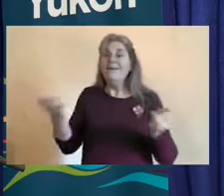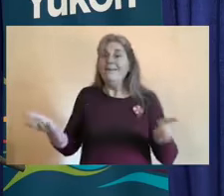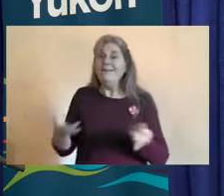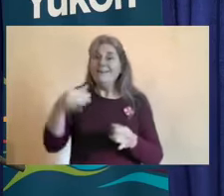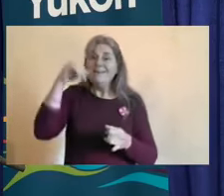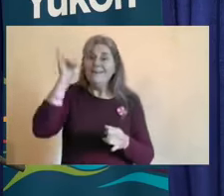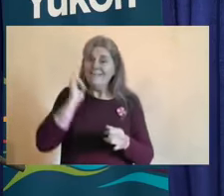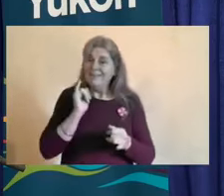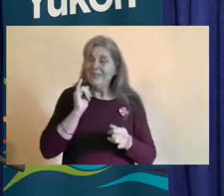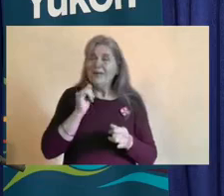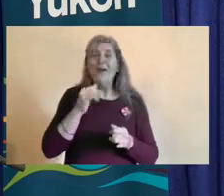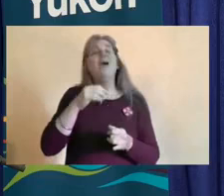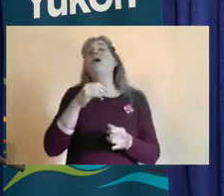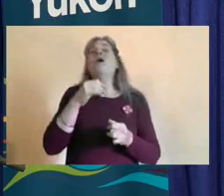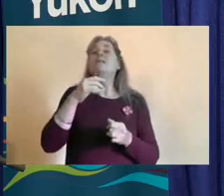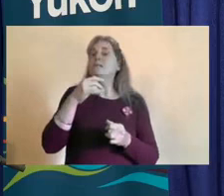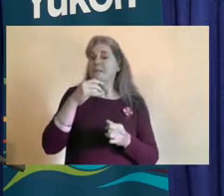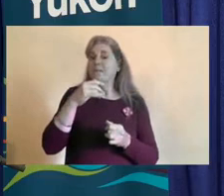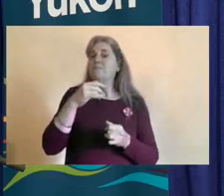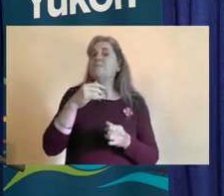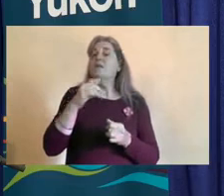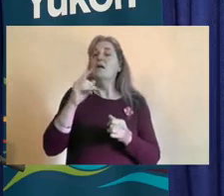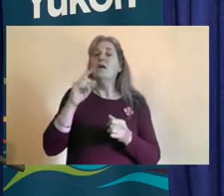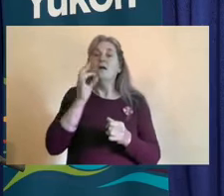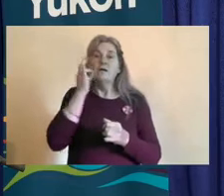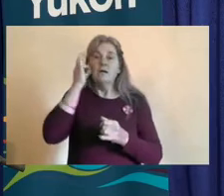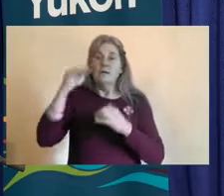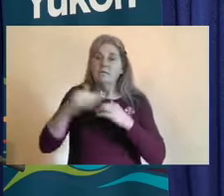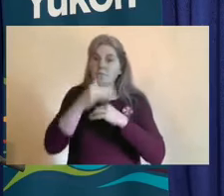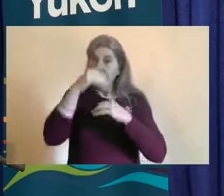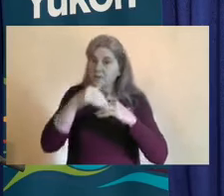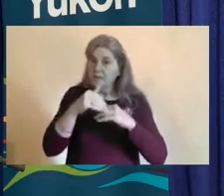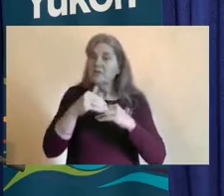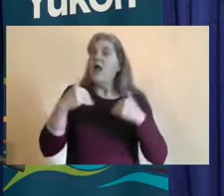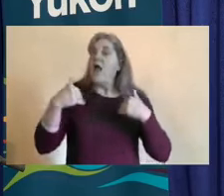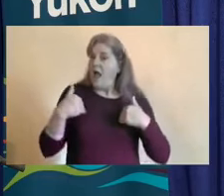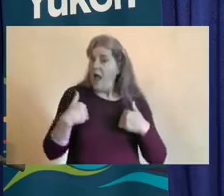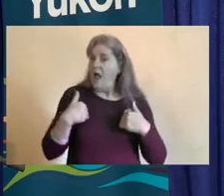the Yukon First Nations have panels that are voicing their